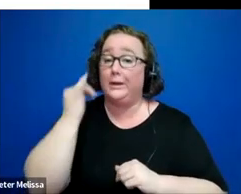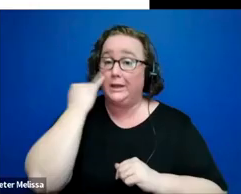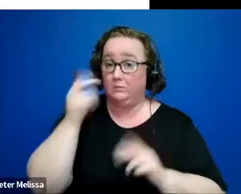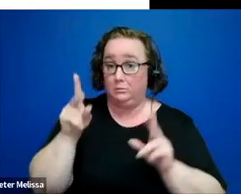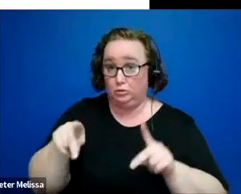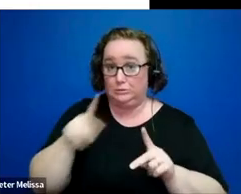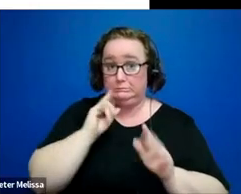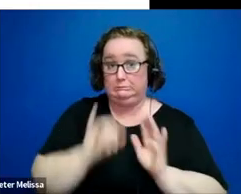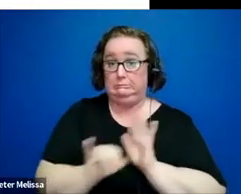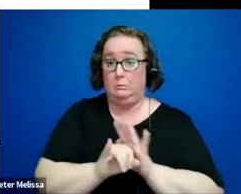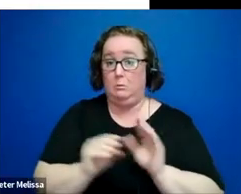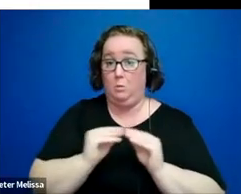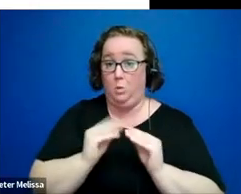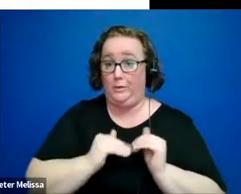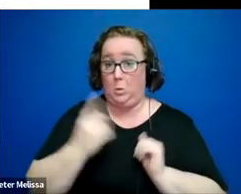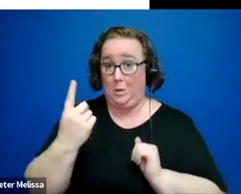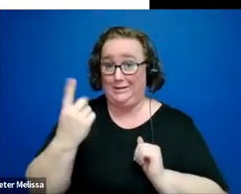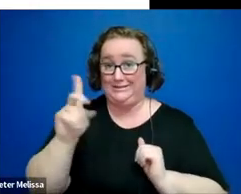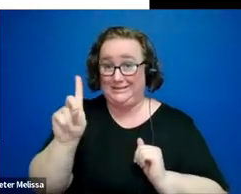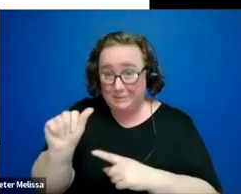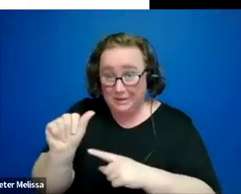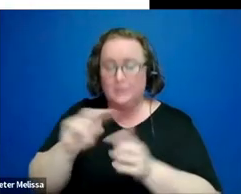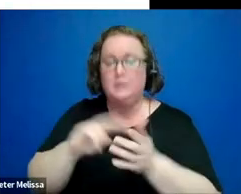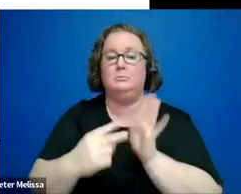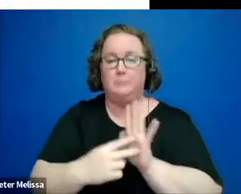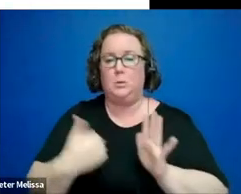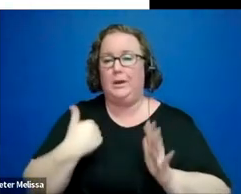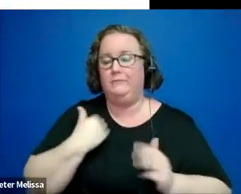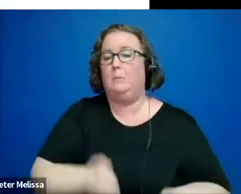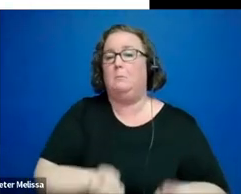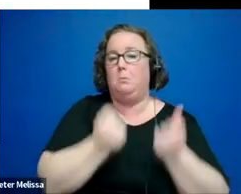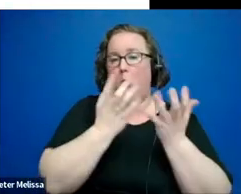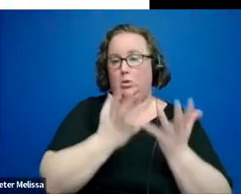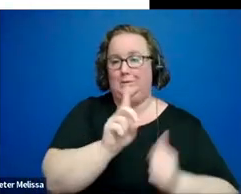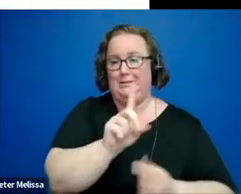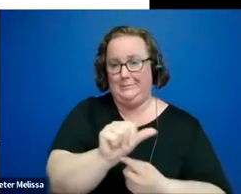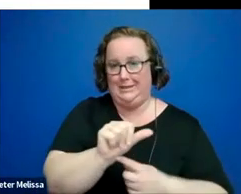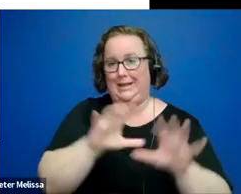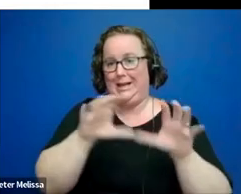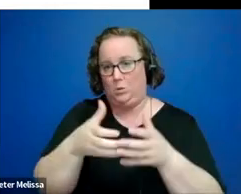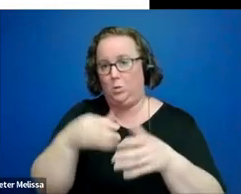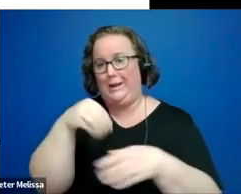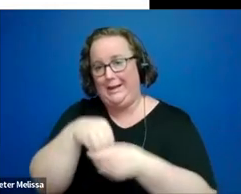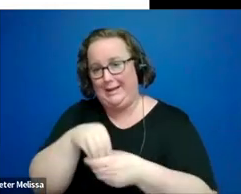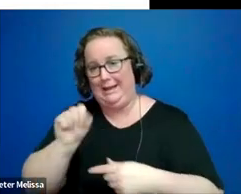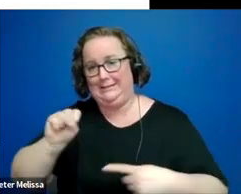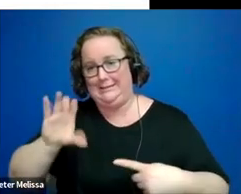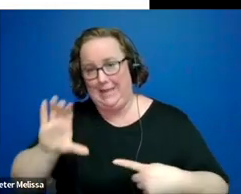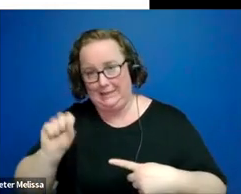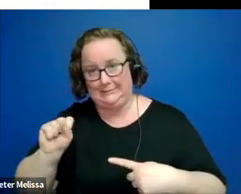one disability, there is a multiple disabilities category within the ACS and also in our dashboard.